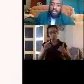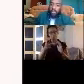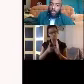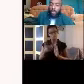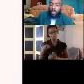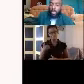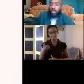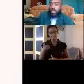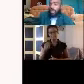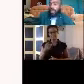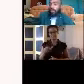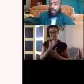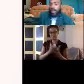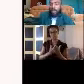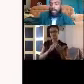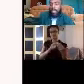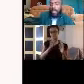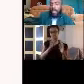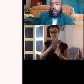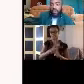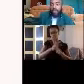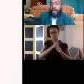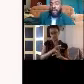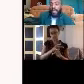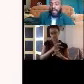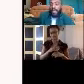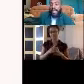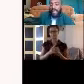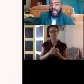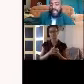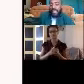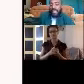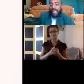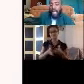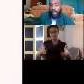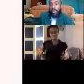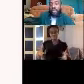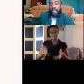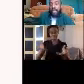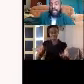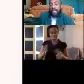you know, we're going to put you out there. And we also know that it is dynamic, but it